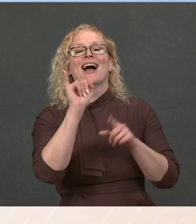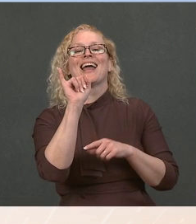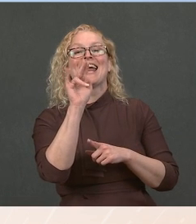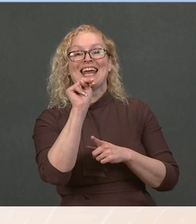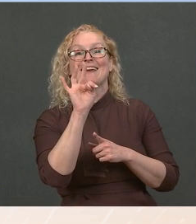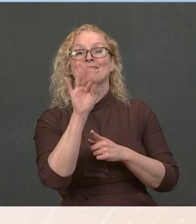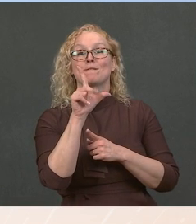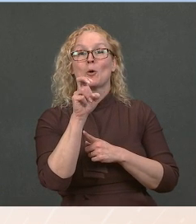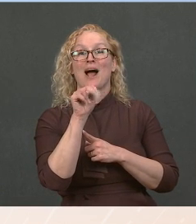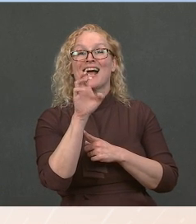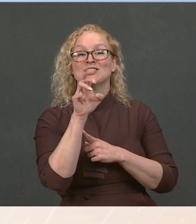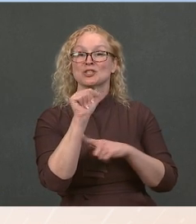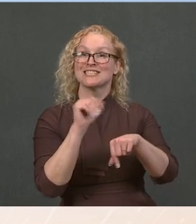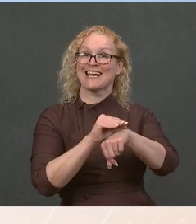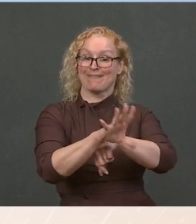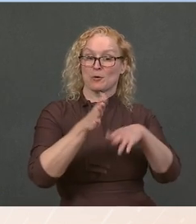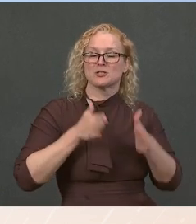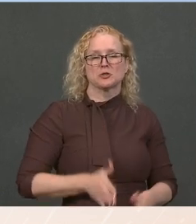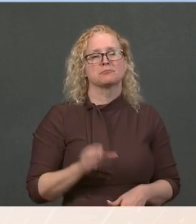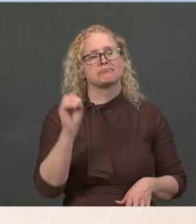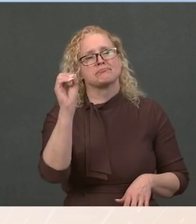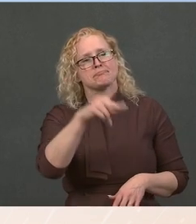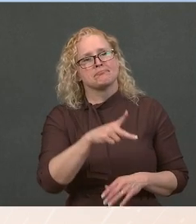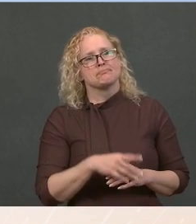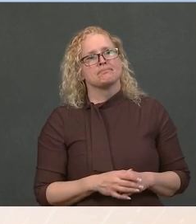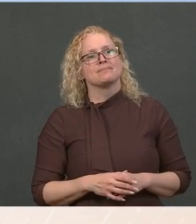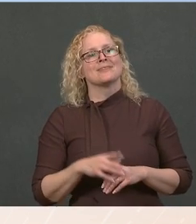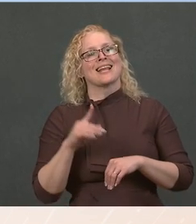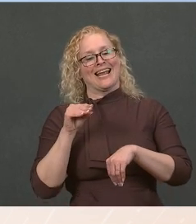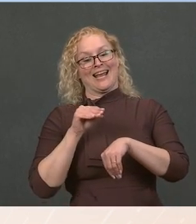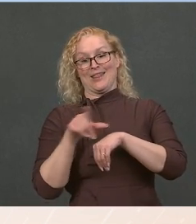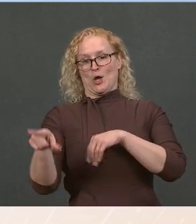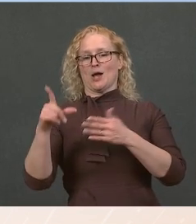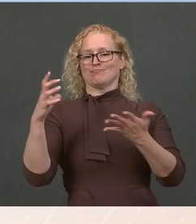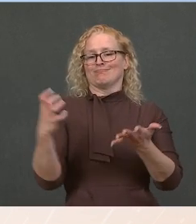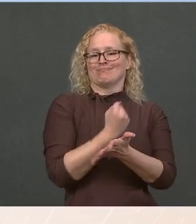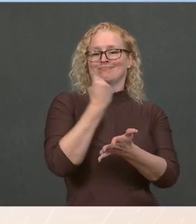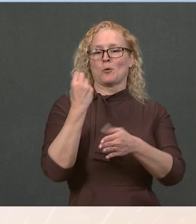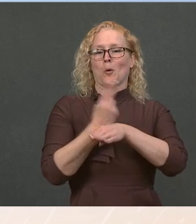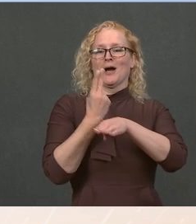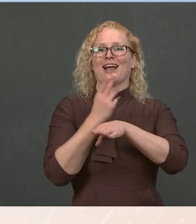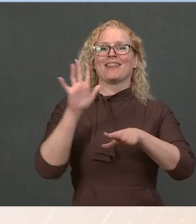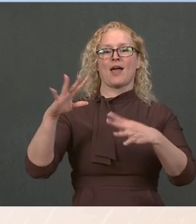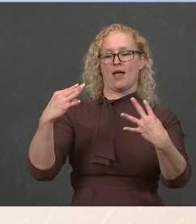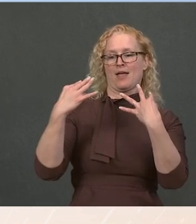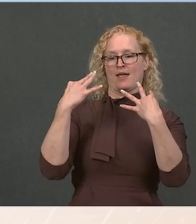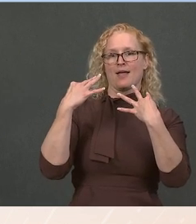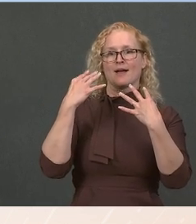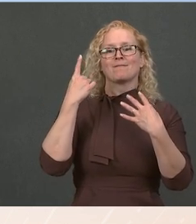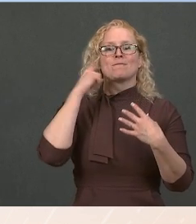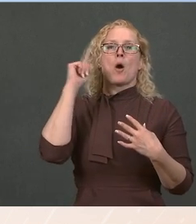to talk to their followers. And that is something that we have worked really closely with influencers --